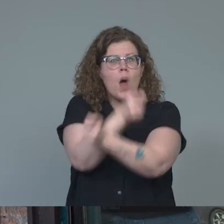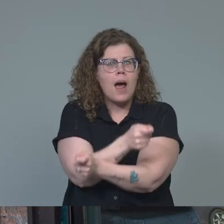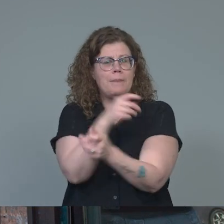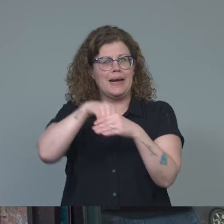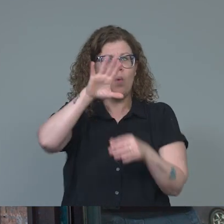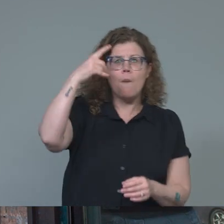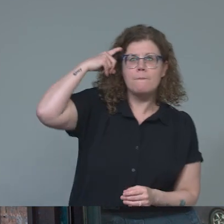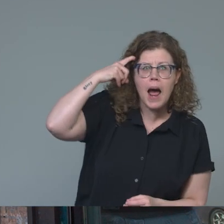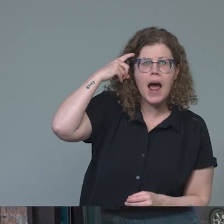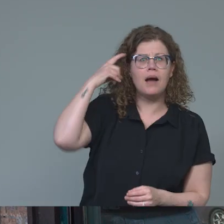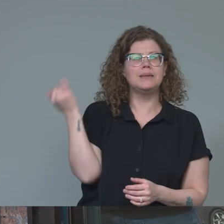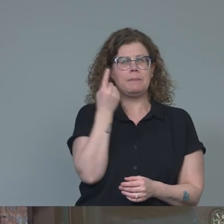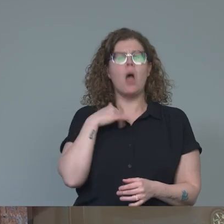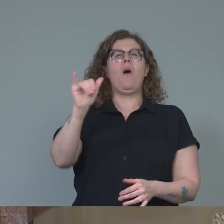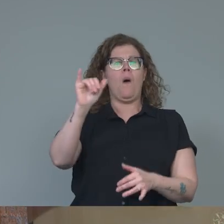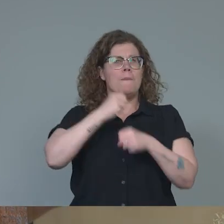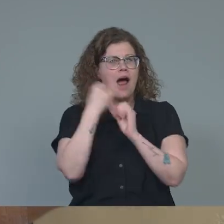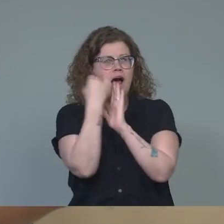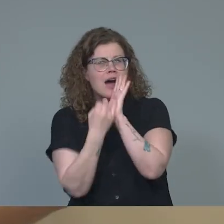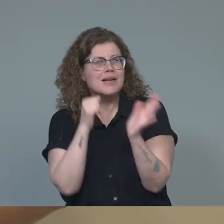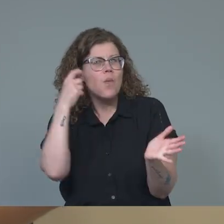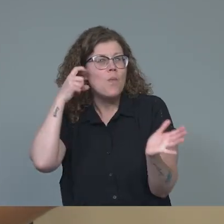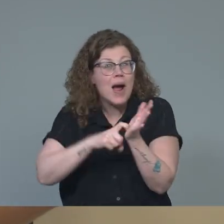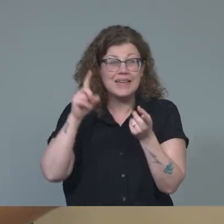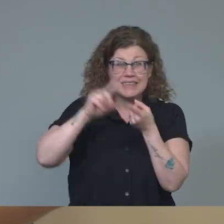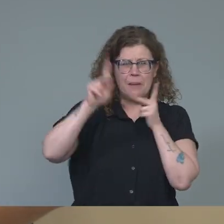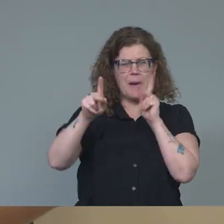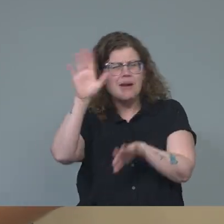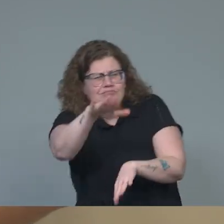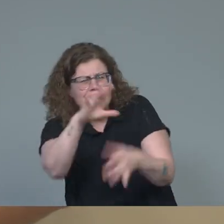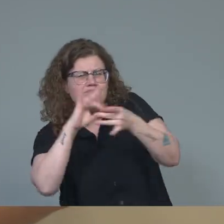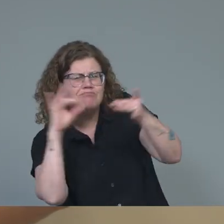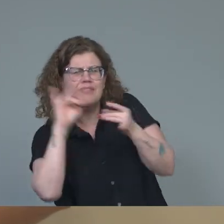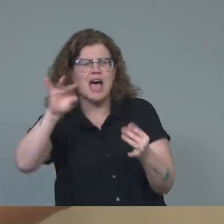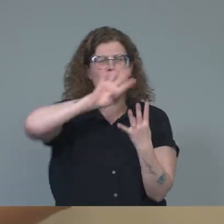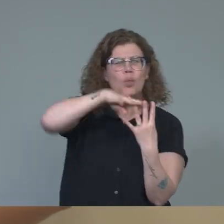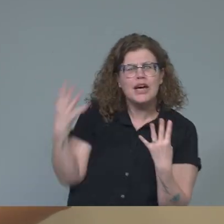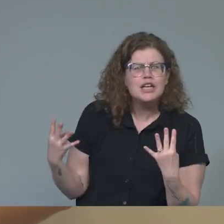immediately recognize like a sapphic couple. And it's kind of funny that I didn't even have that, I